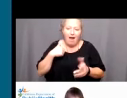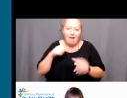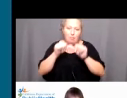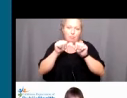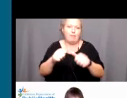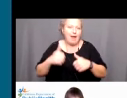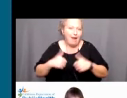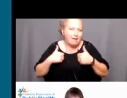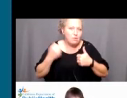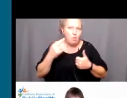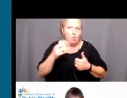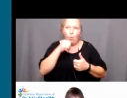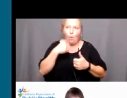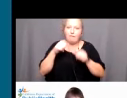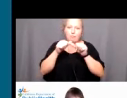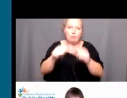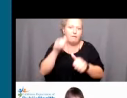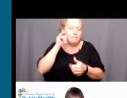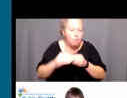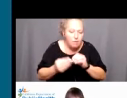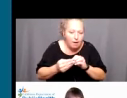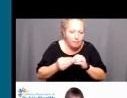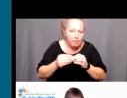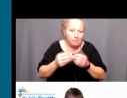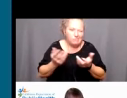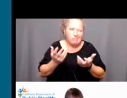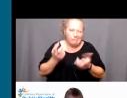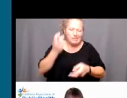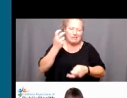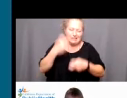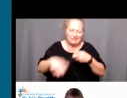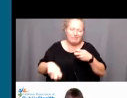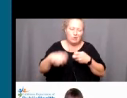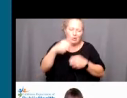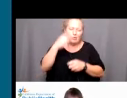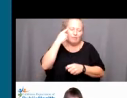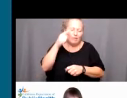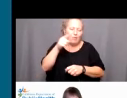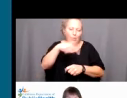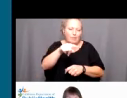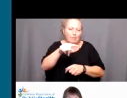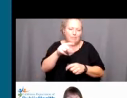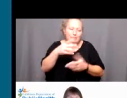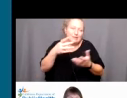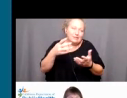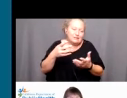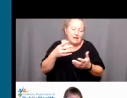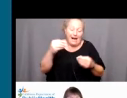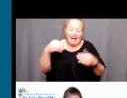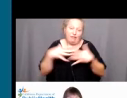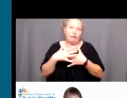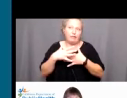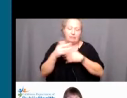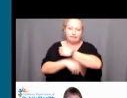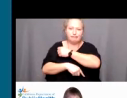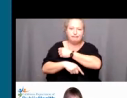or permanent phone number, and it can make it difficult to -- and certainly the fear of reprisal is real